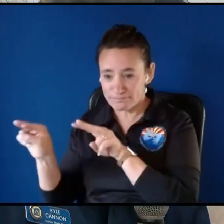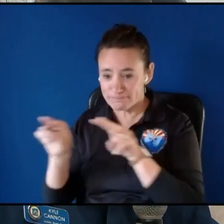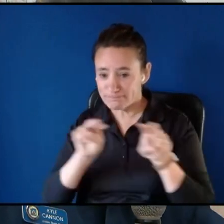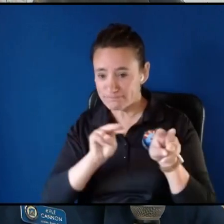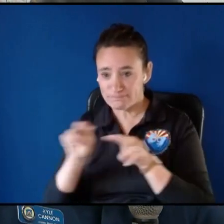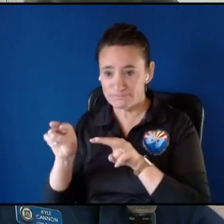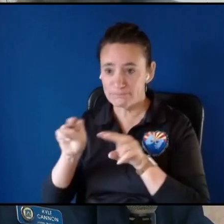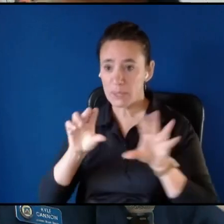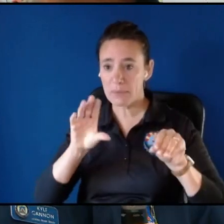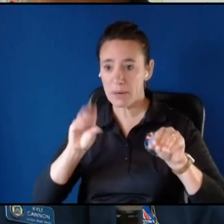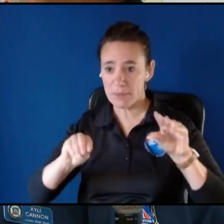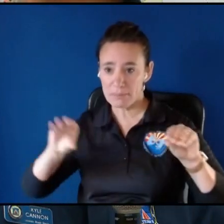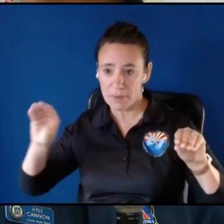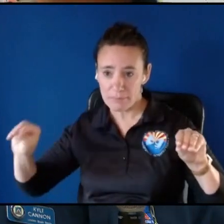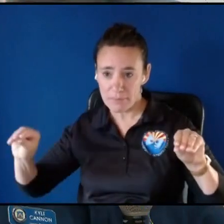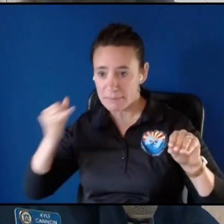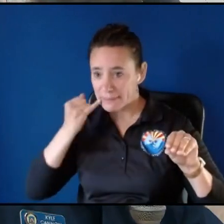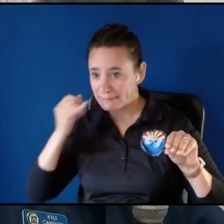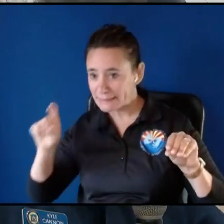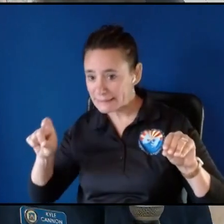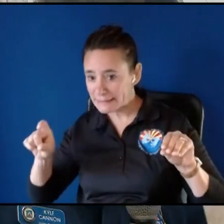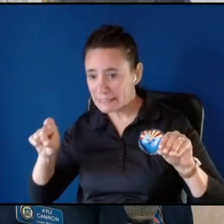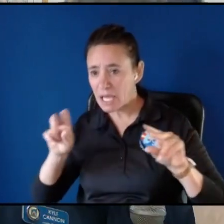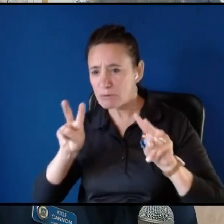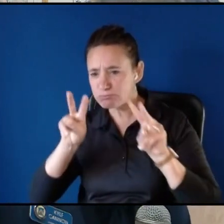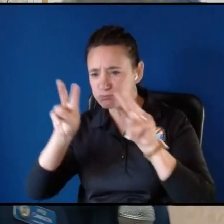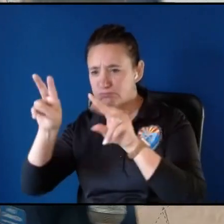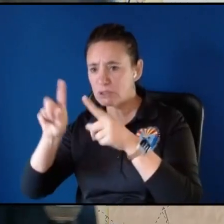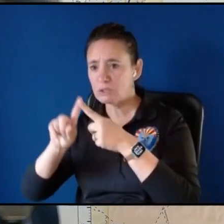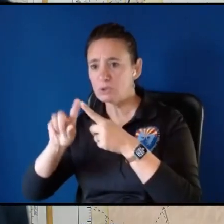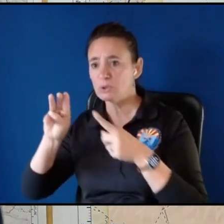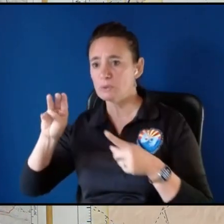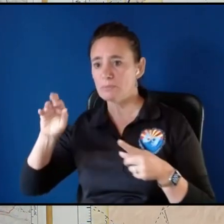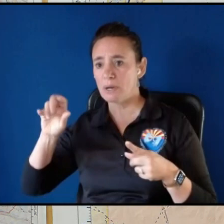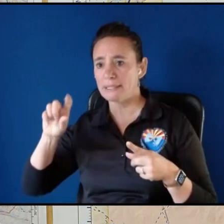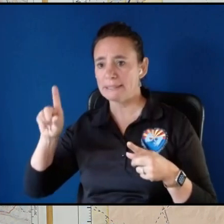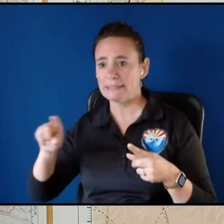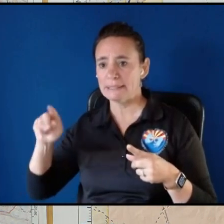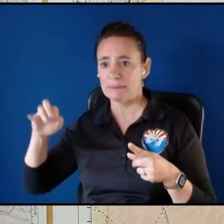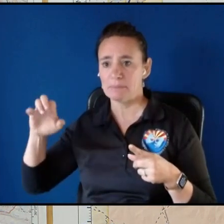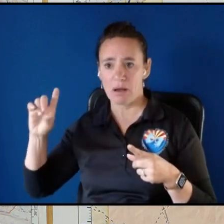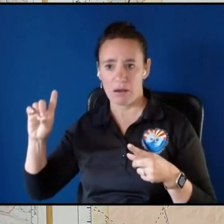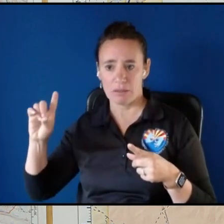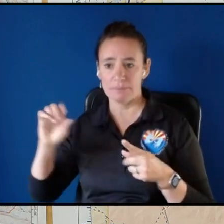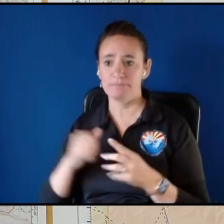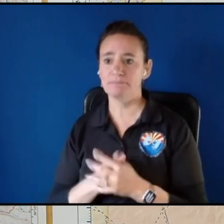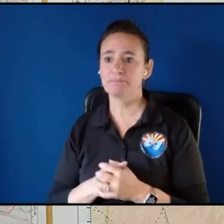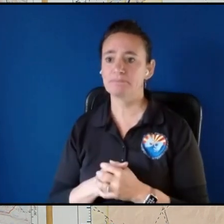patrolling all the way up to Martinez Pond. I think something to mention that with the the forecasted winds with